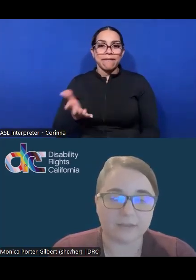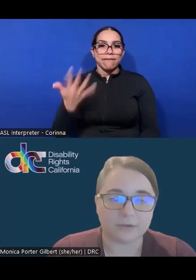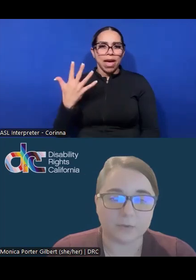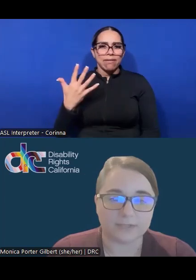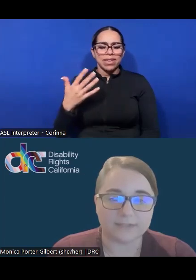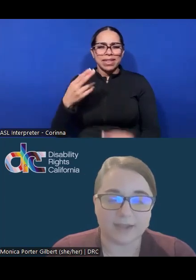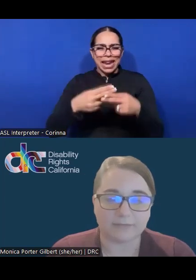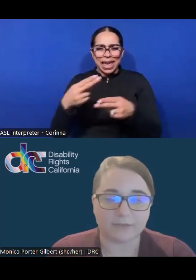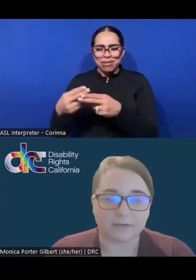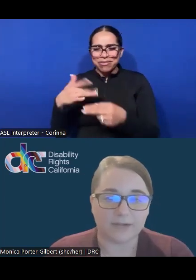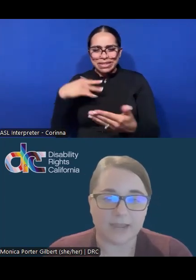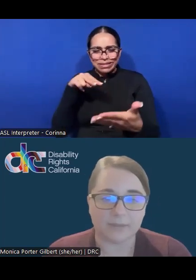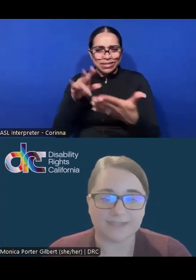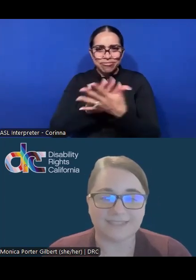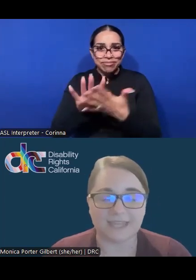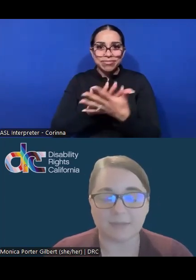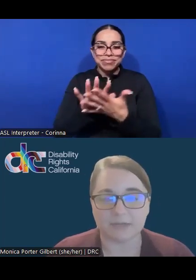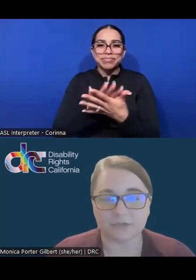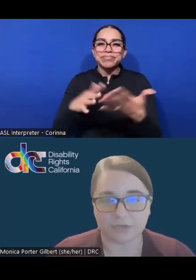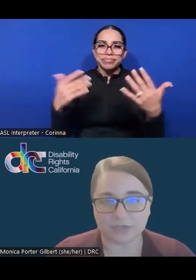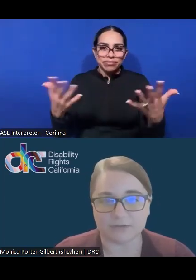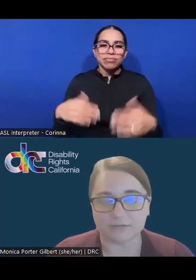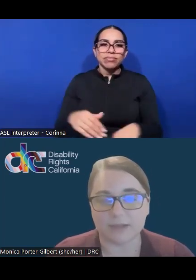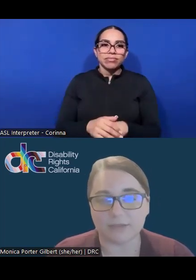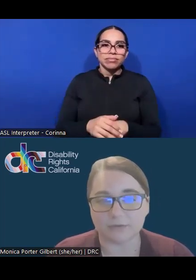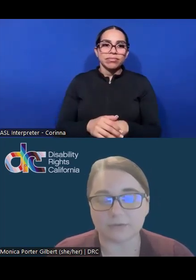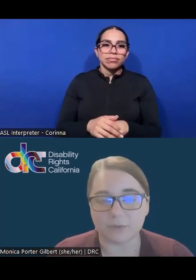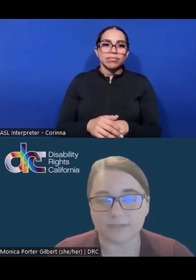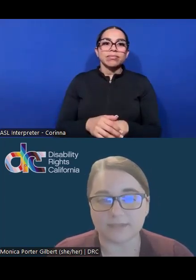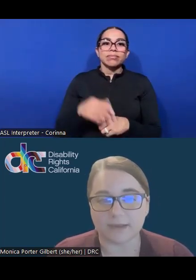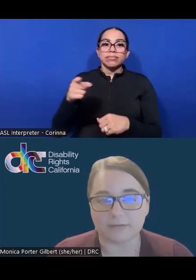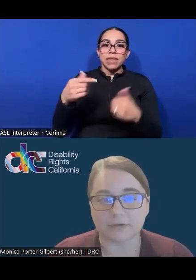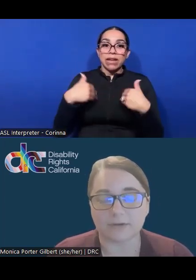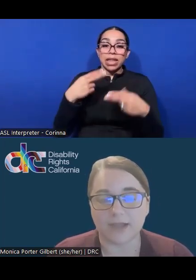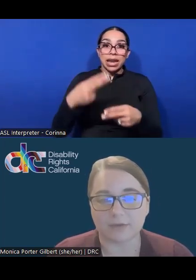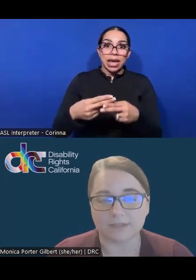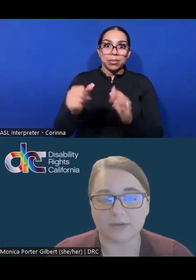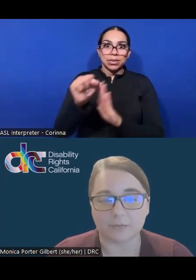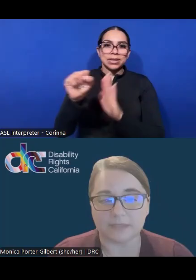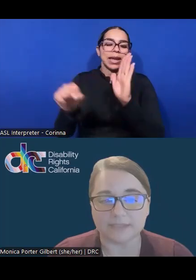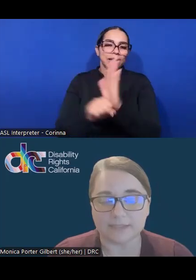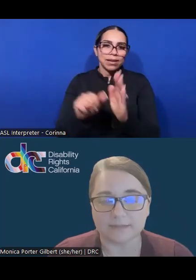They're the ones that have the name state Administration. And those are the ones that cover housing and homelessness.